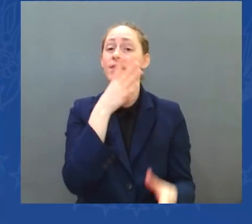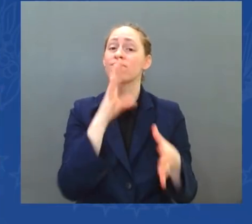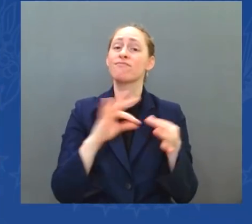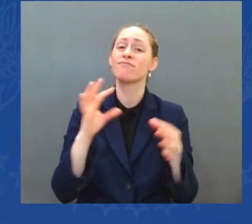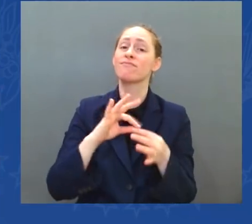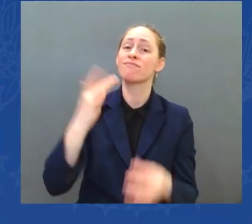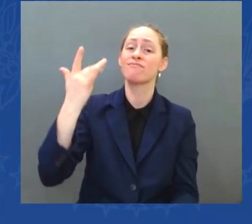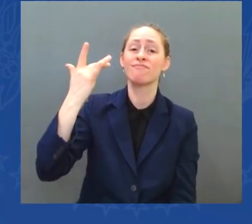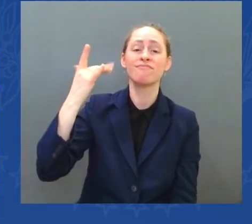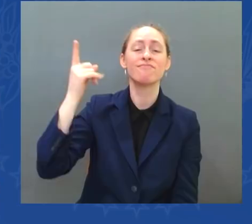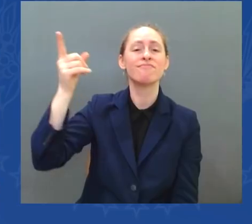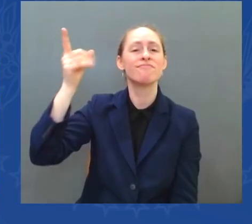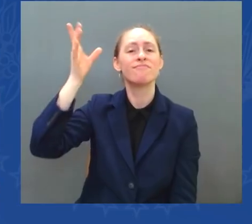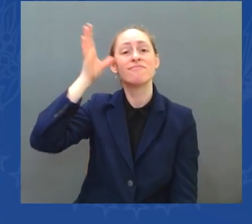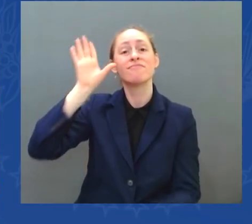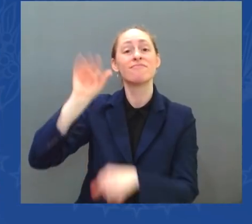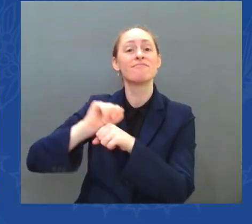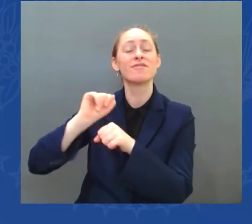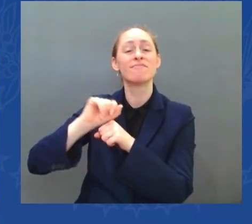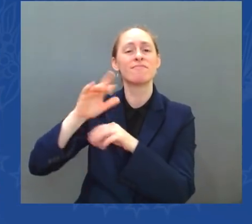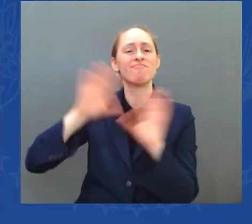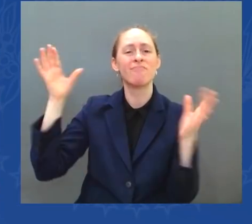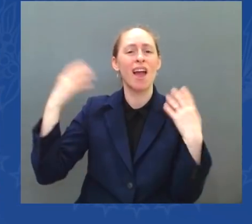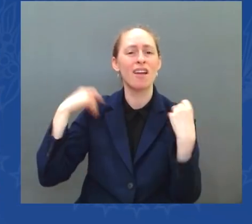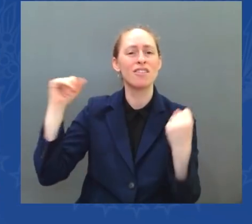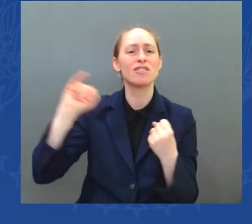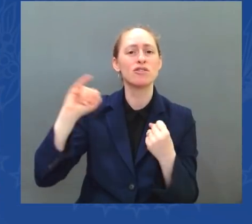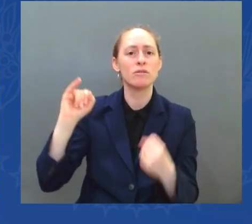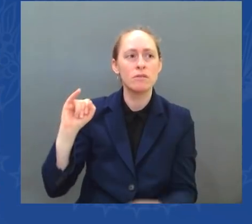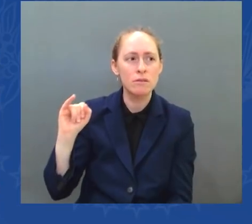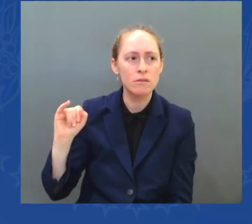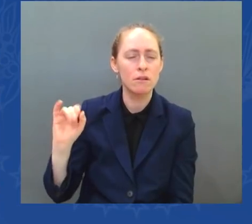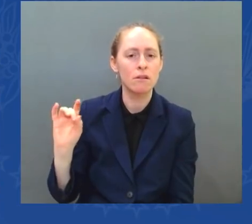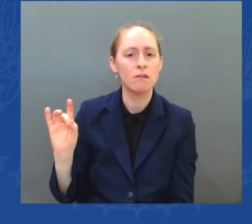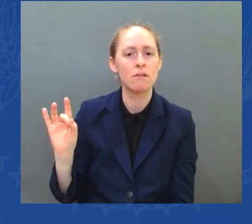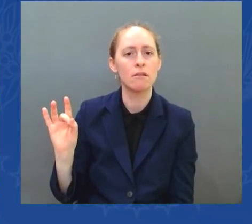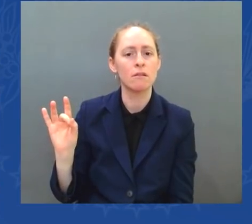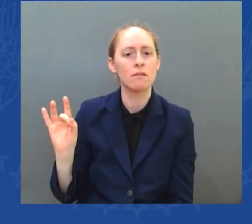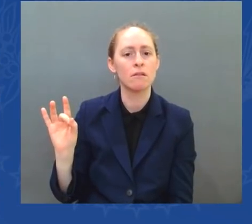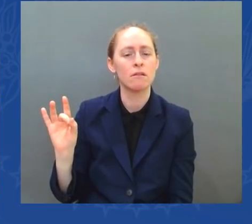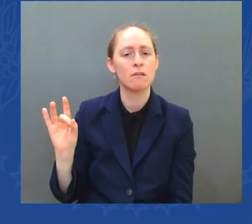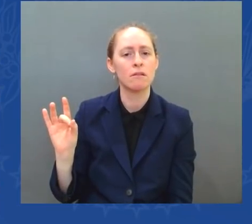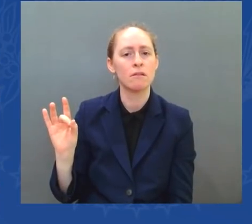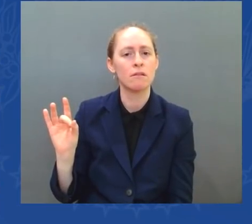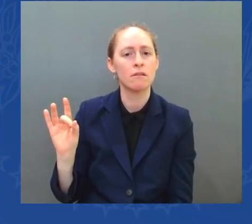Not only deprives a woman and a man of their health, but of their dignity, their dignity.